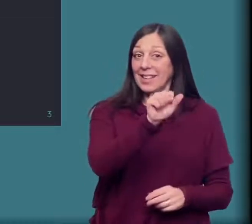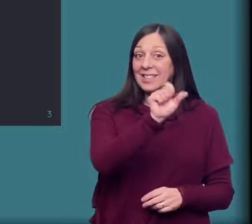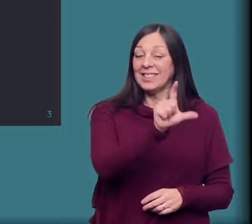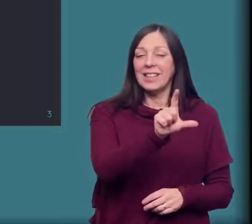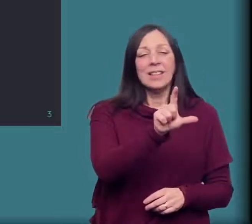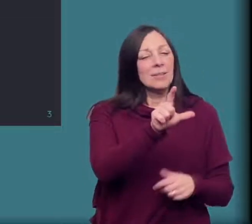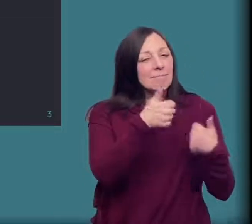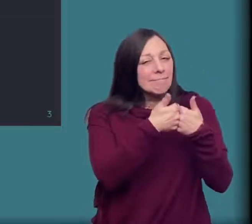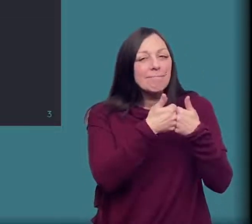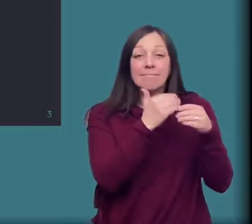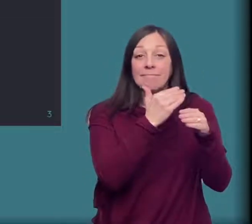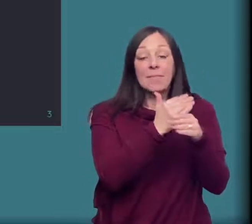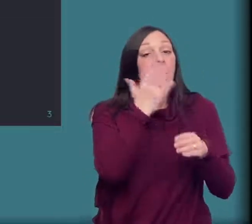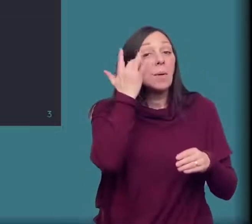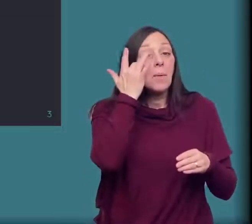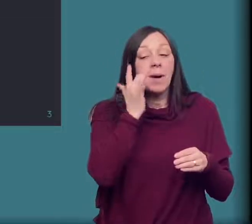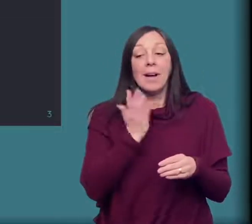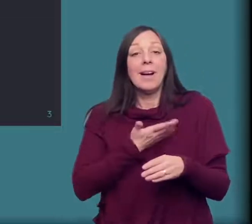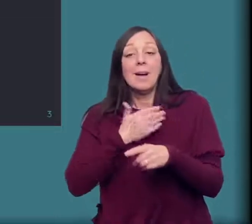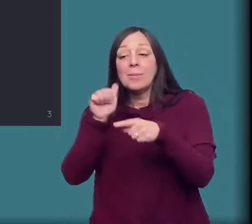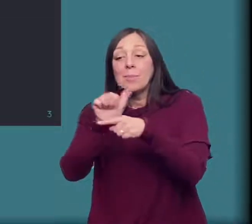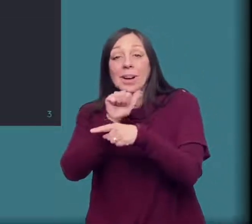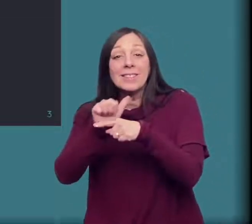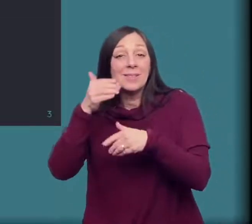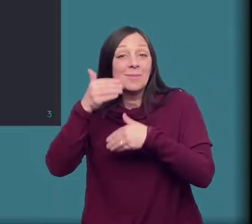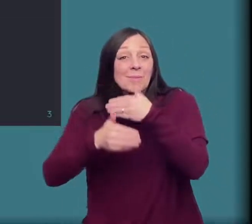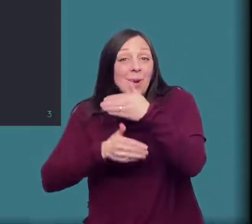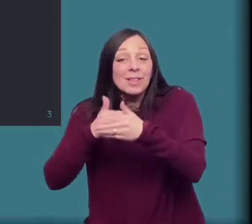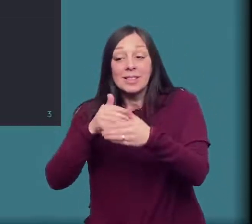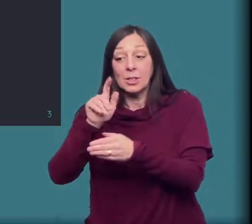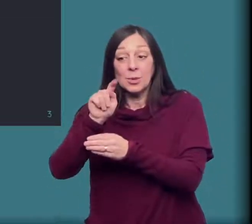of survey tools in American Sign Language, or ASL to address the barriers that make sign